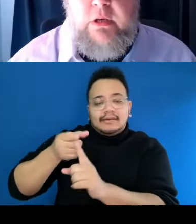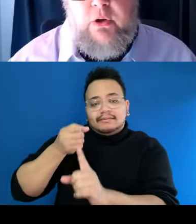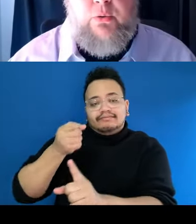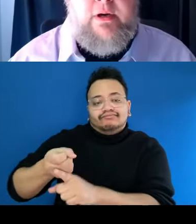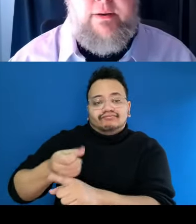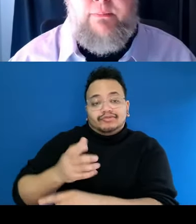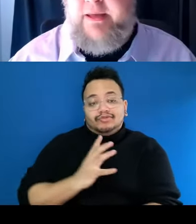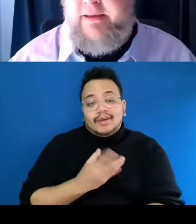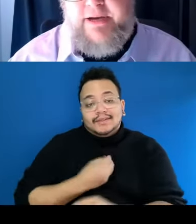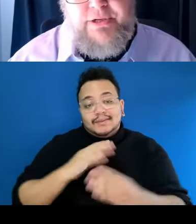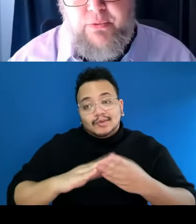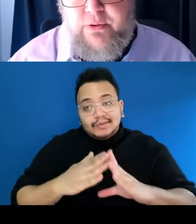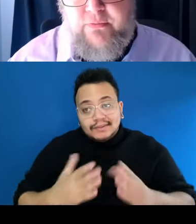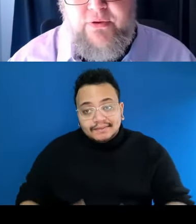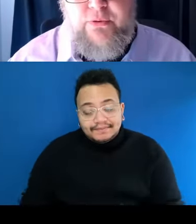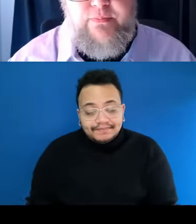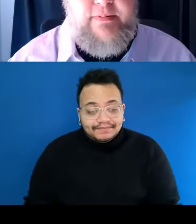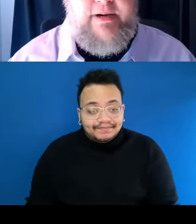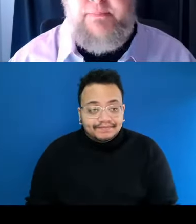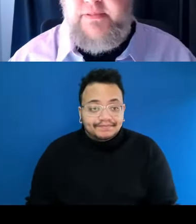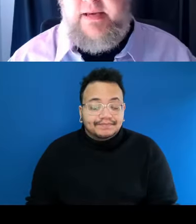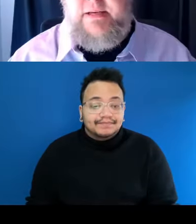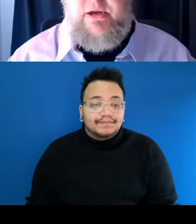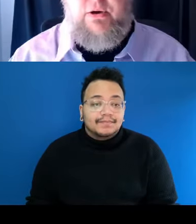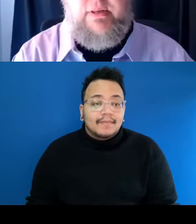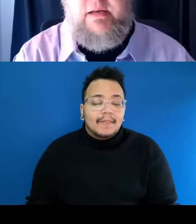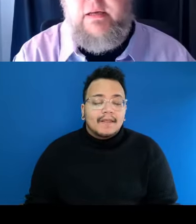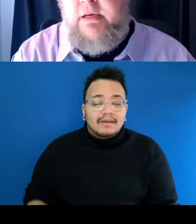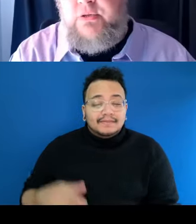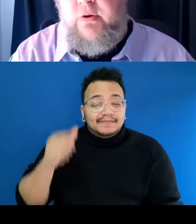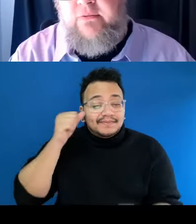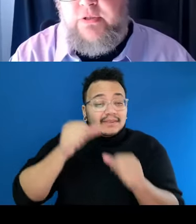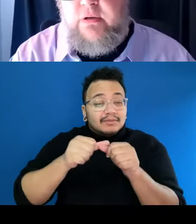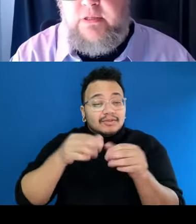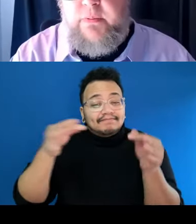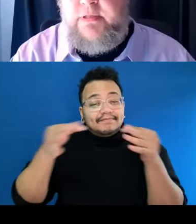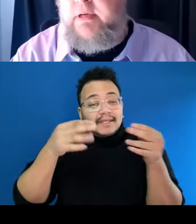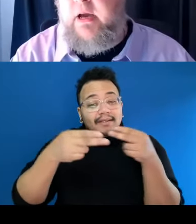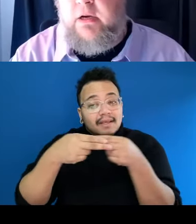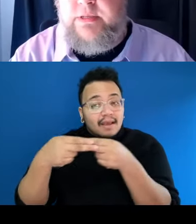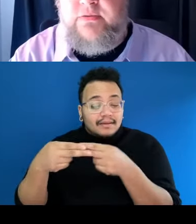we know like I shared with you a few slides ago, that trans folks are experiencing higher rates